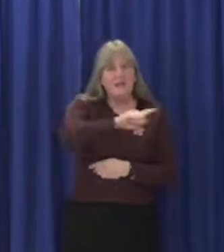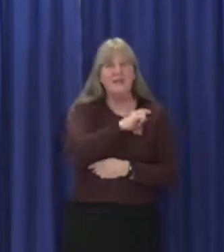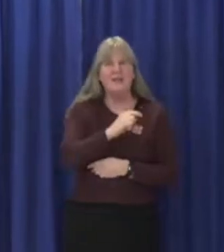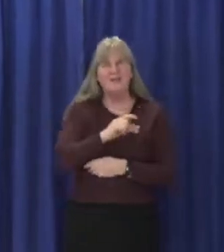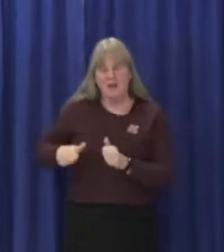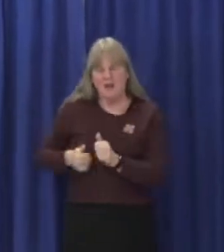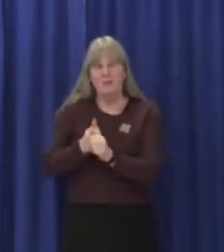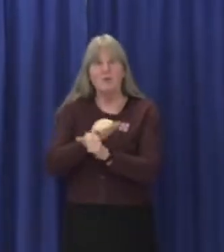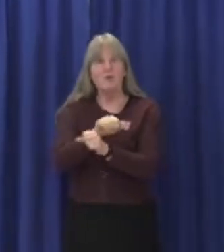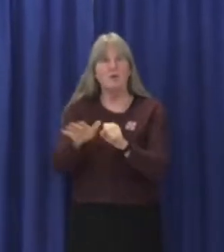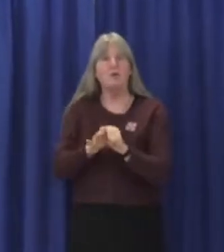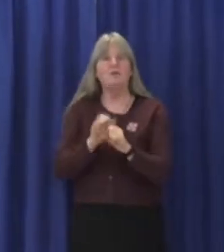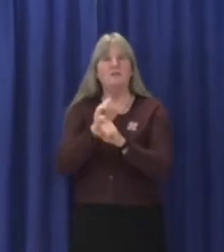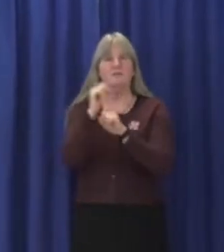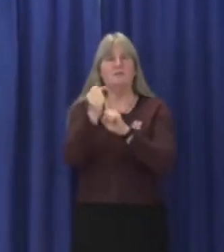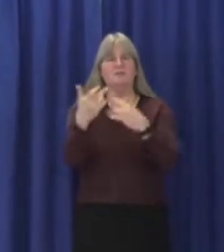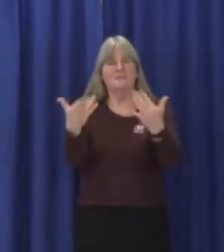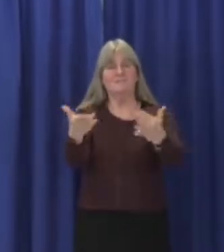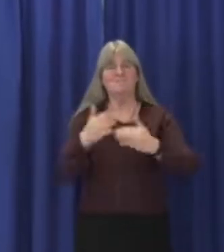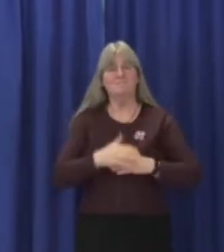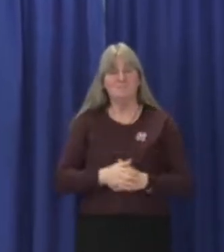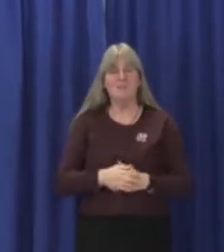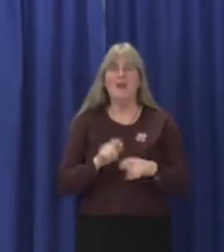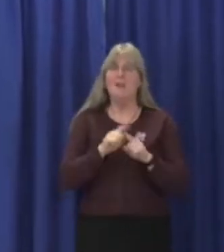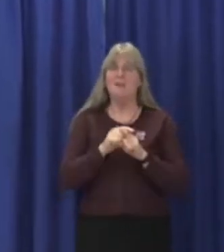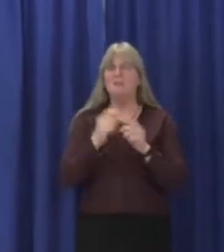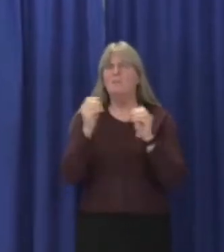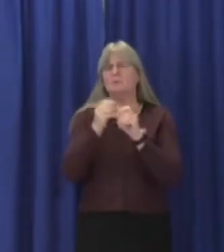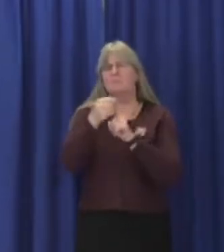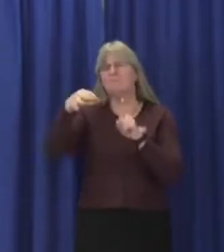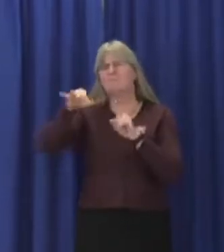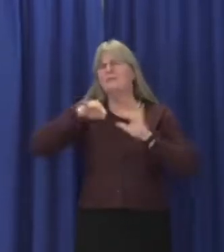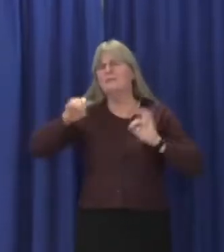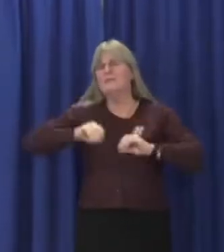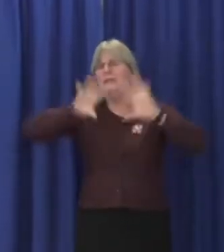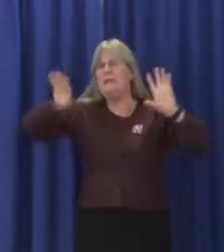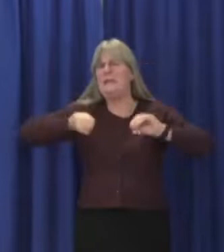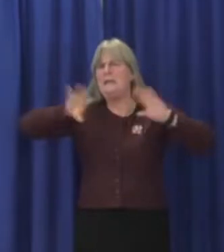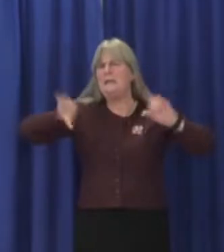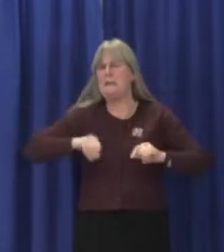COVID-19 situation, and to help provide more clarification on some of the new public health